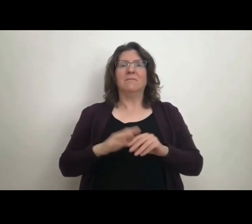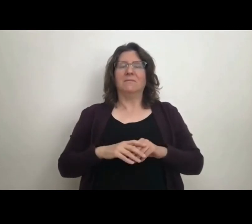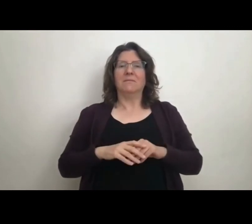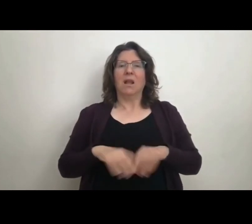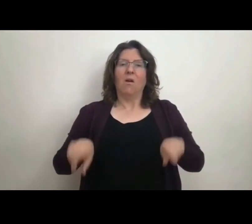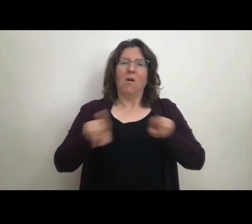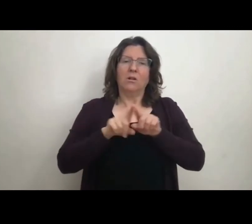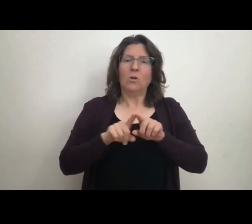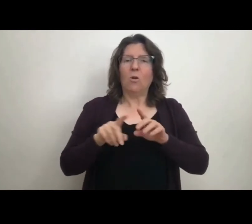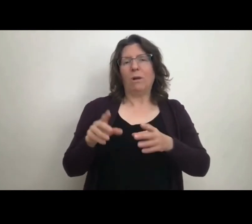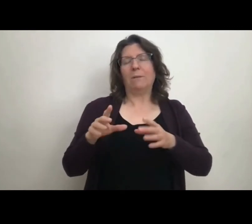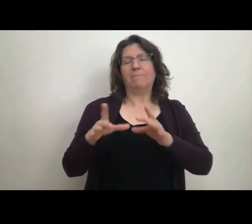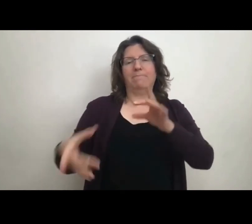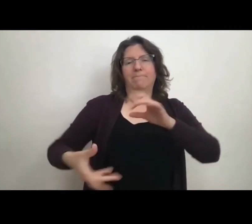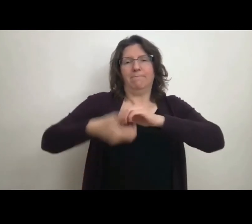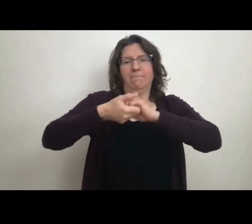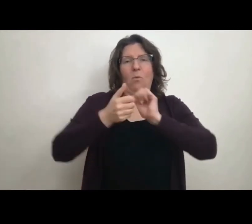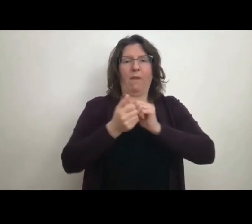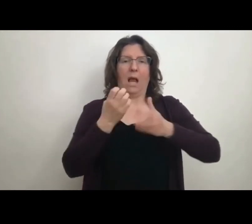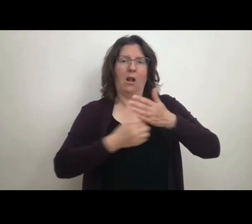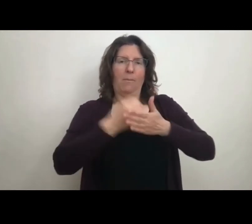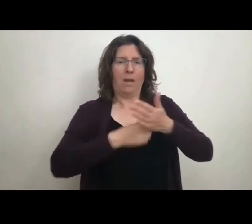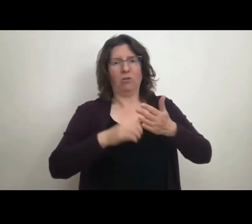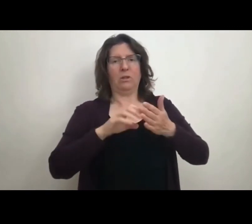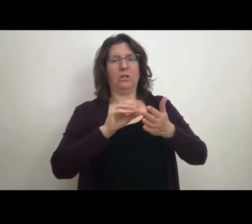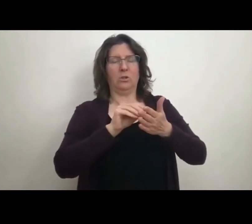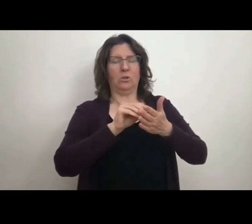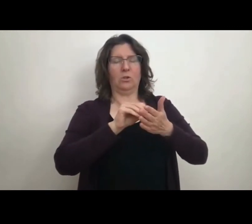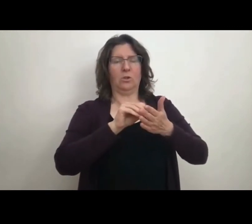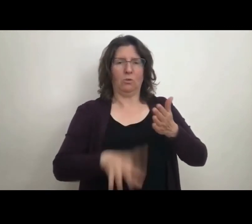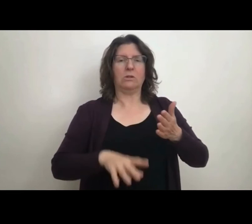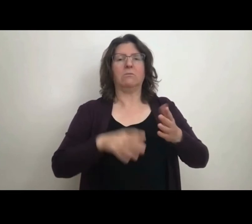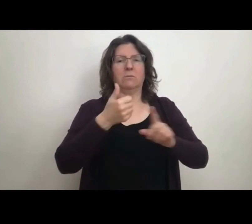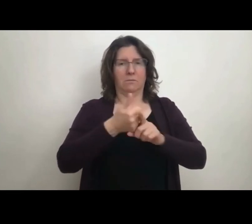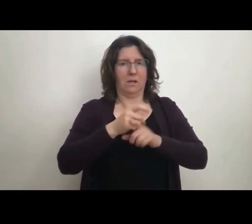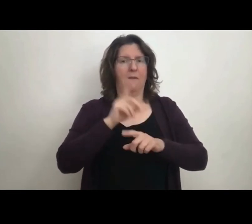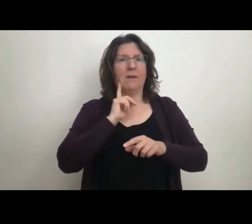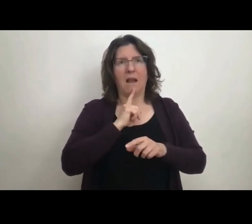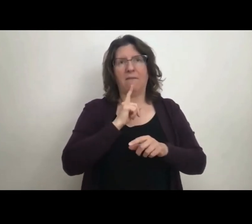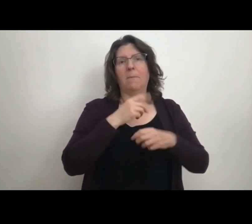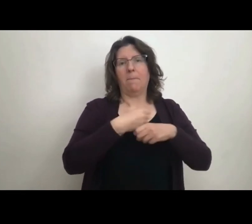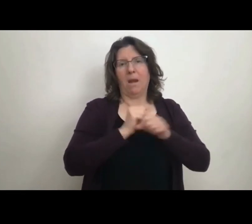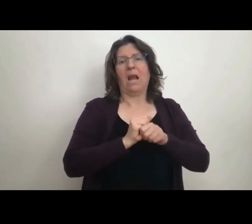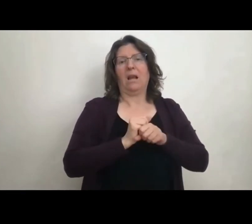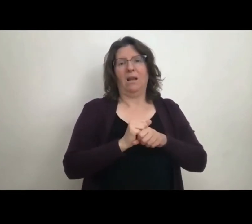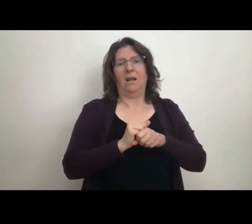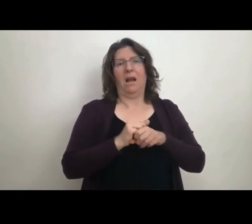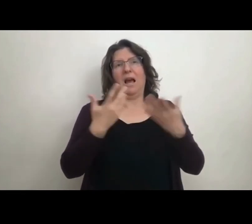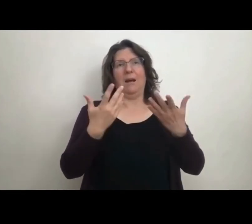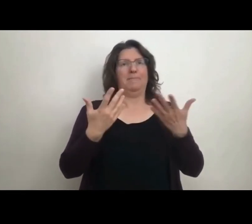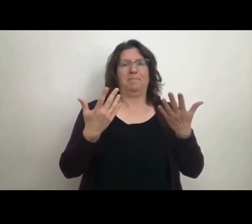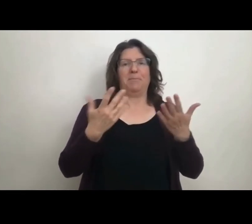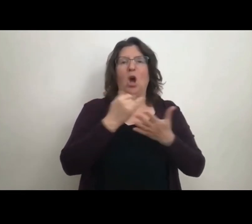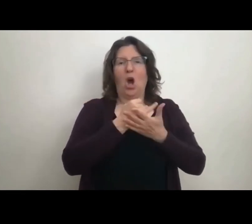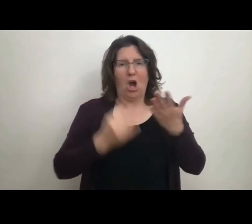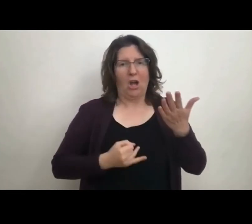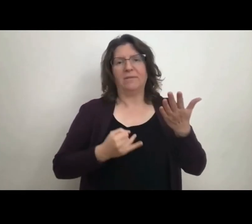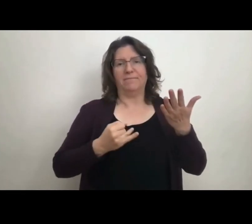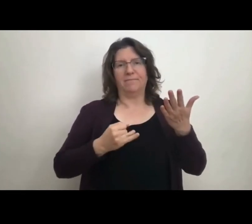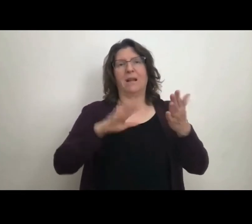Pretty, colourful flowers were placed all over the tree. We partnered up with a deaf elementary program,